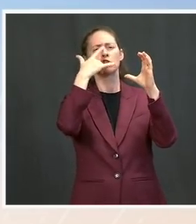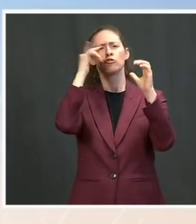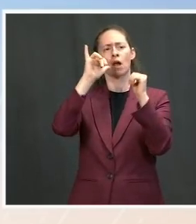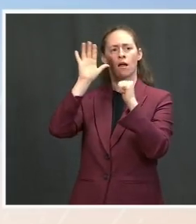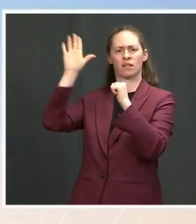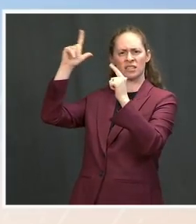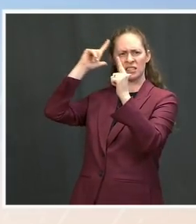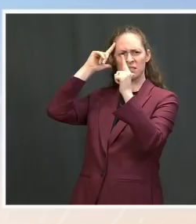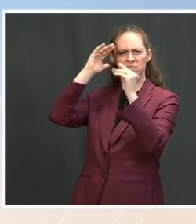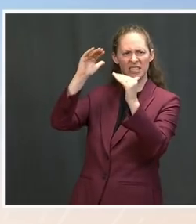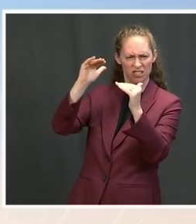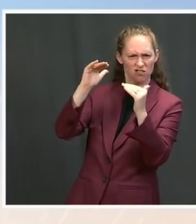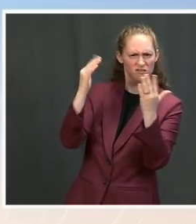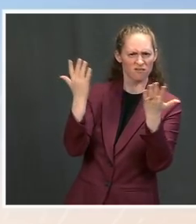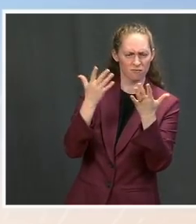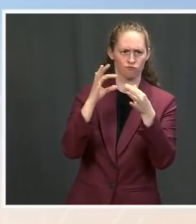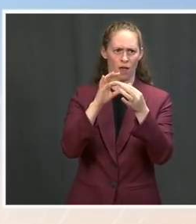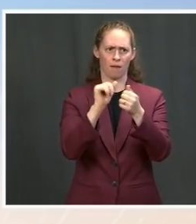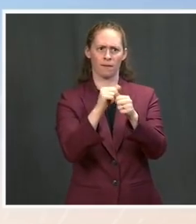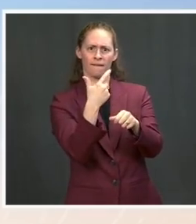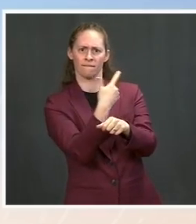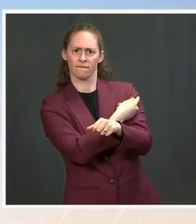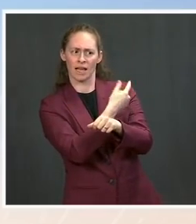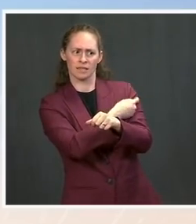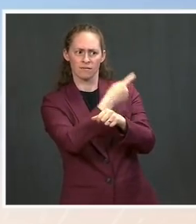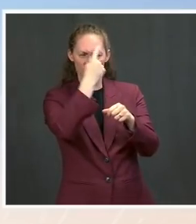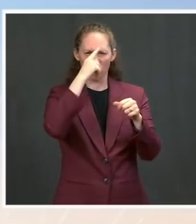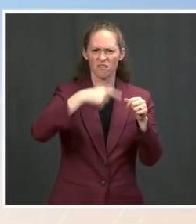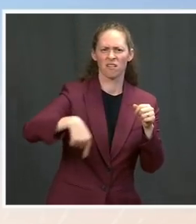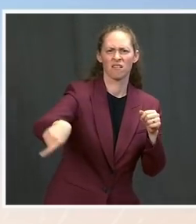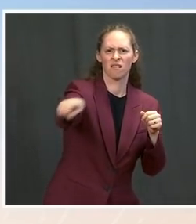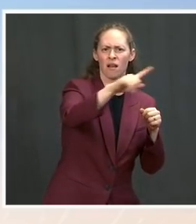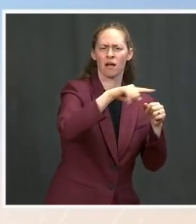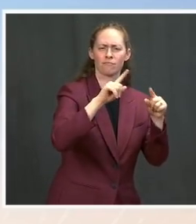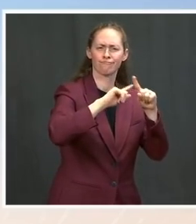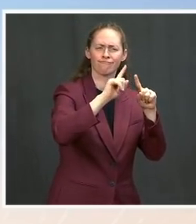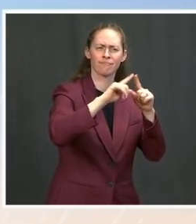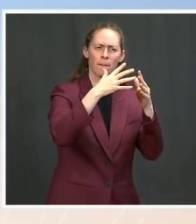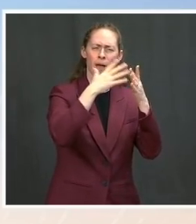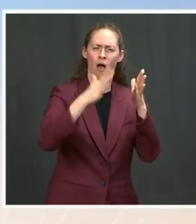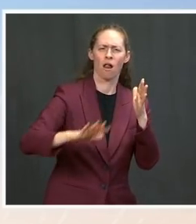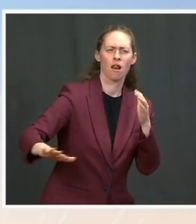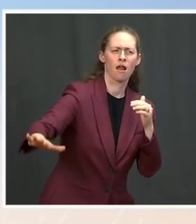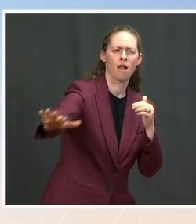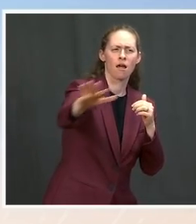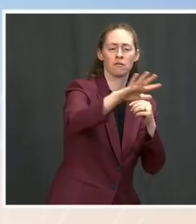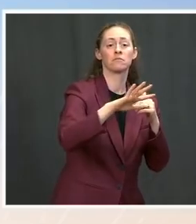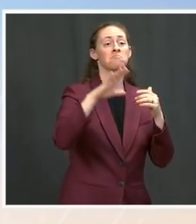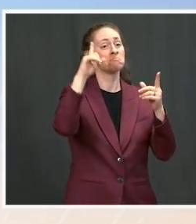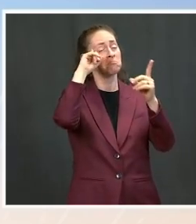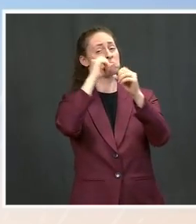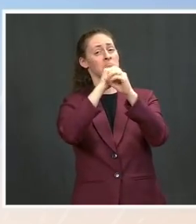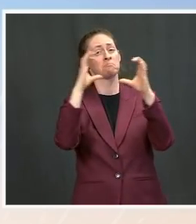for vaccinating Americans by middle of this summer. Also, some more updates on our plans